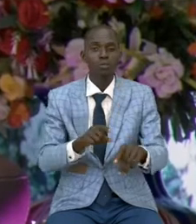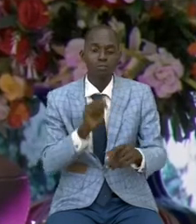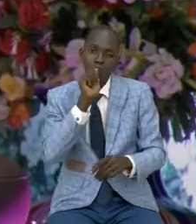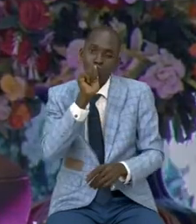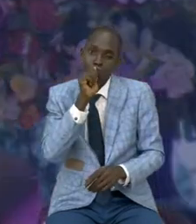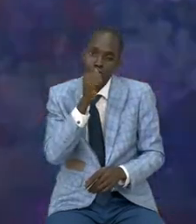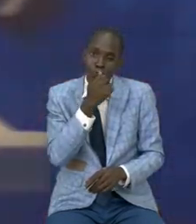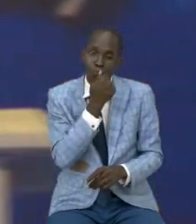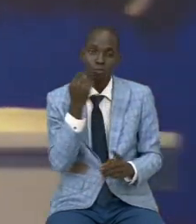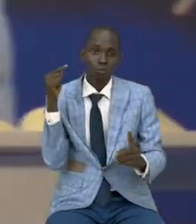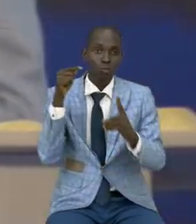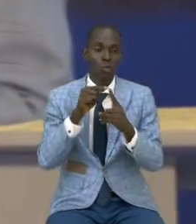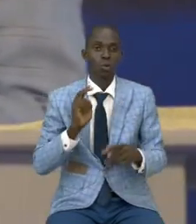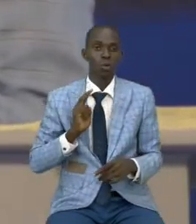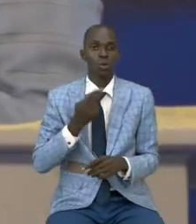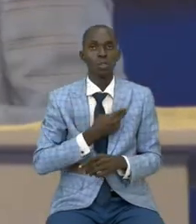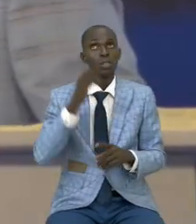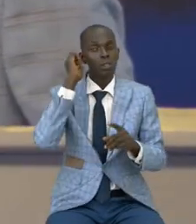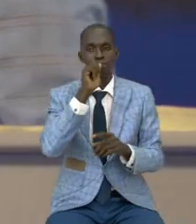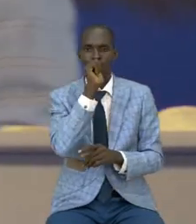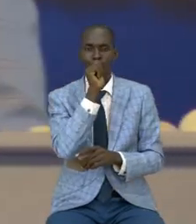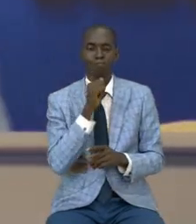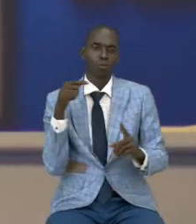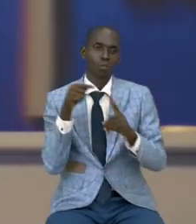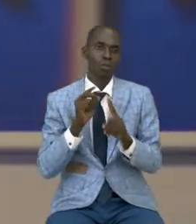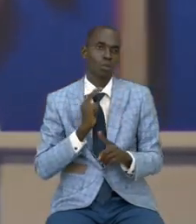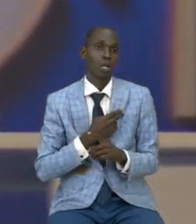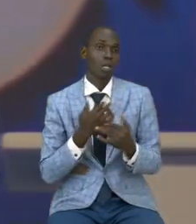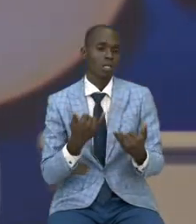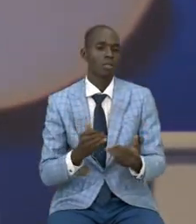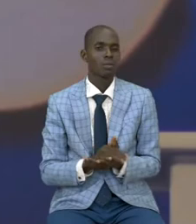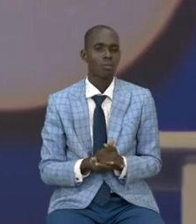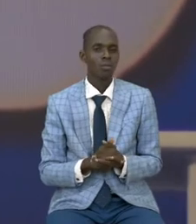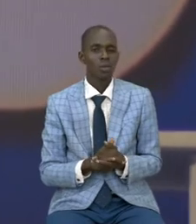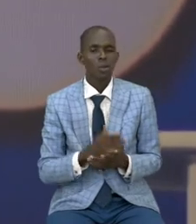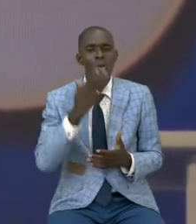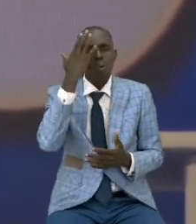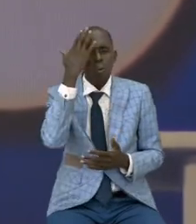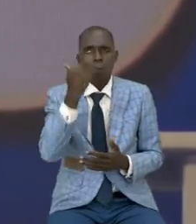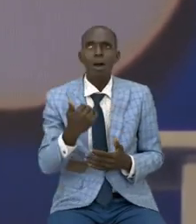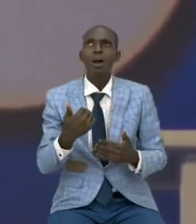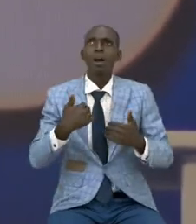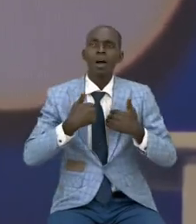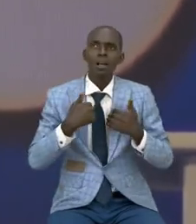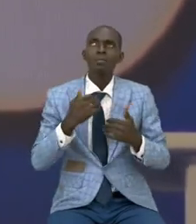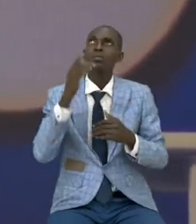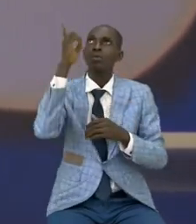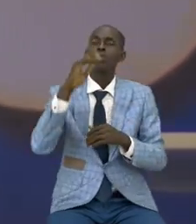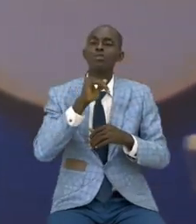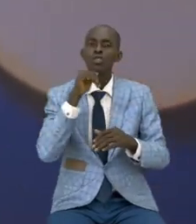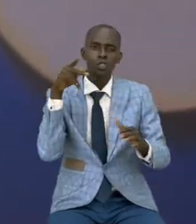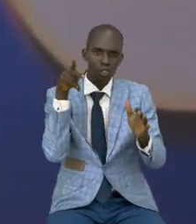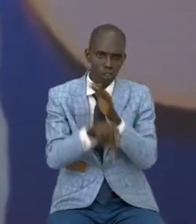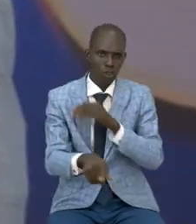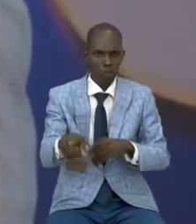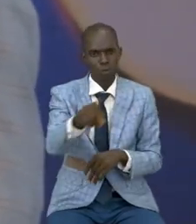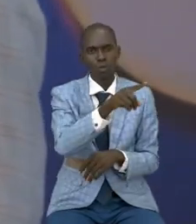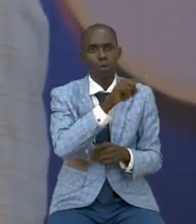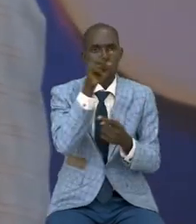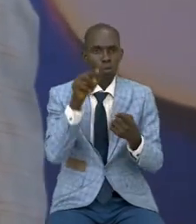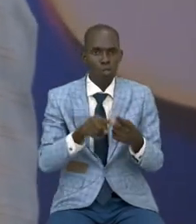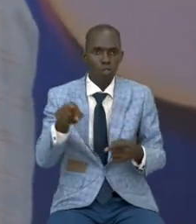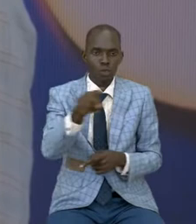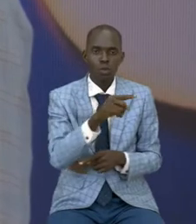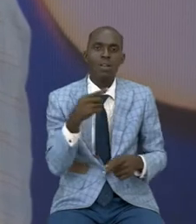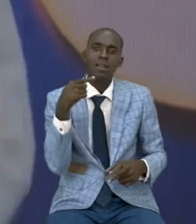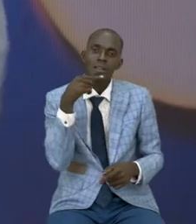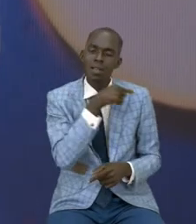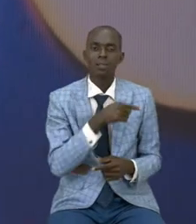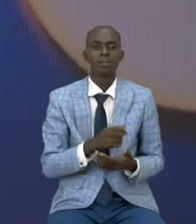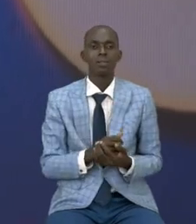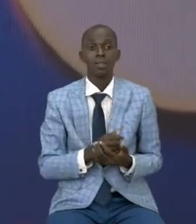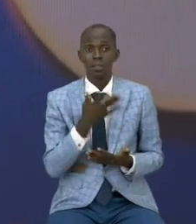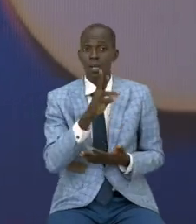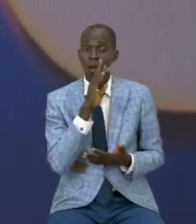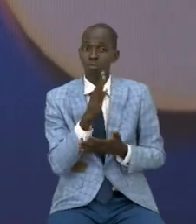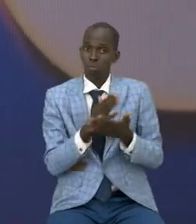special to us what now why hasn't god killed you when you told a lie there are people that told